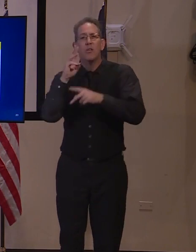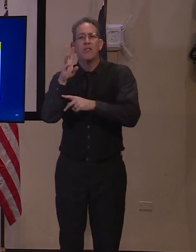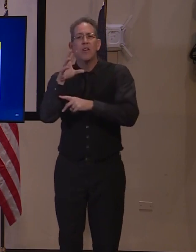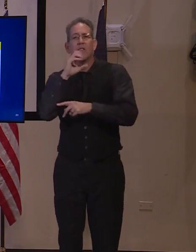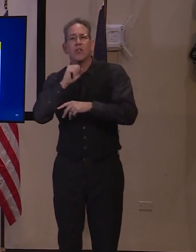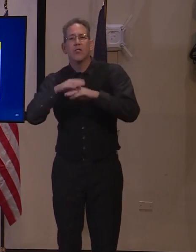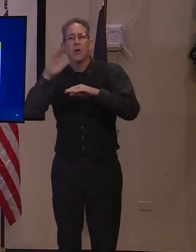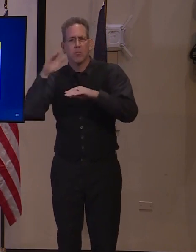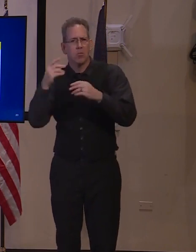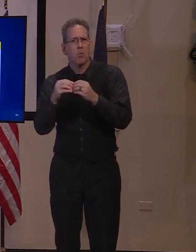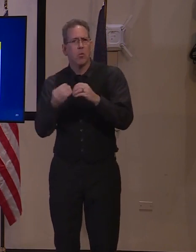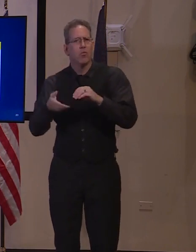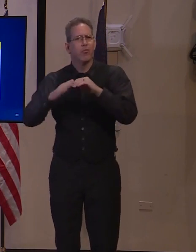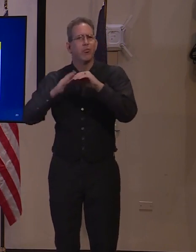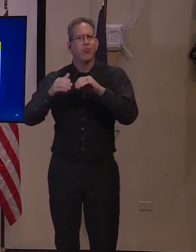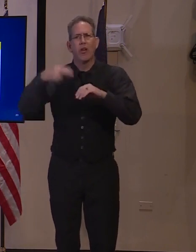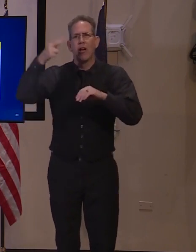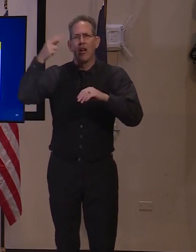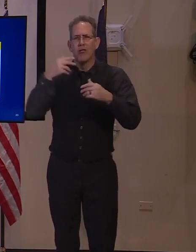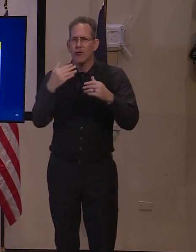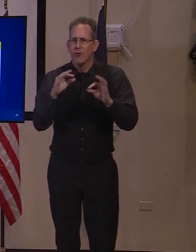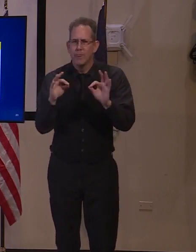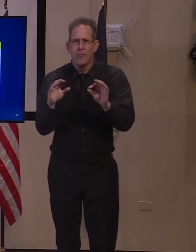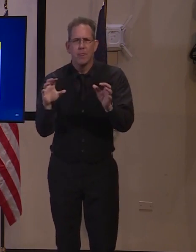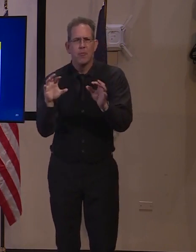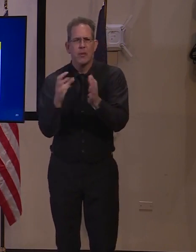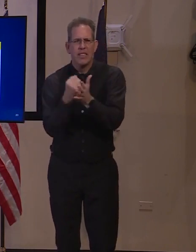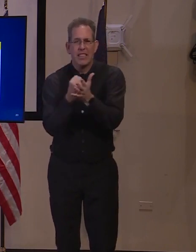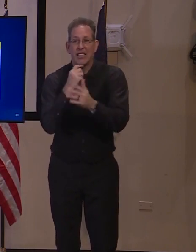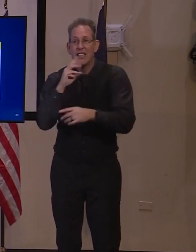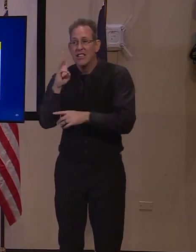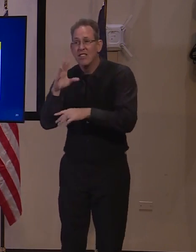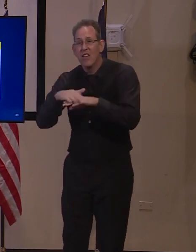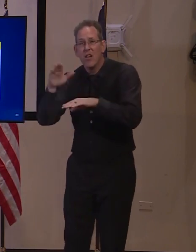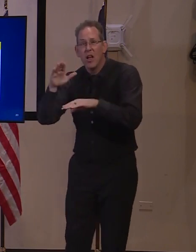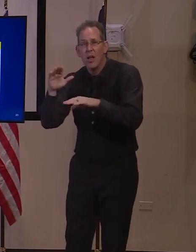65 or anyone that's over 18. that's eligible for their booster to go and